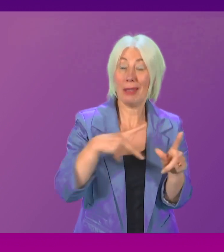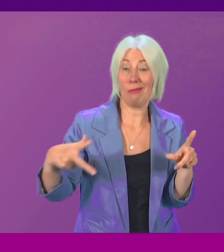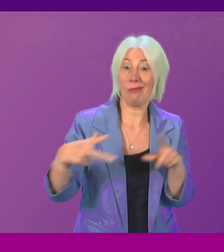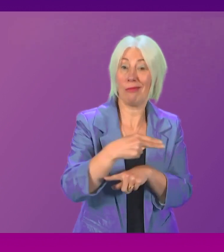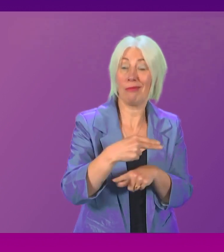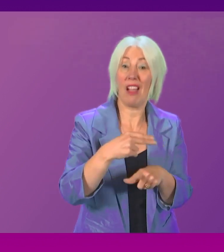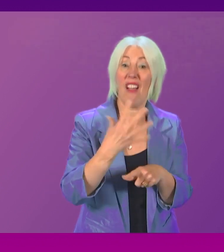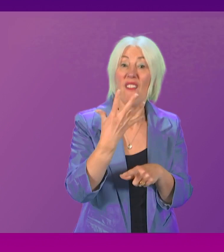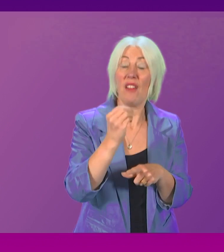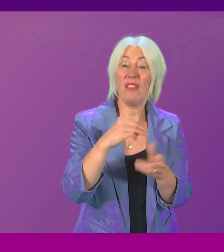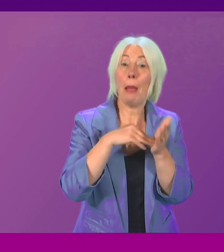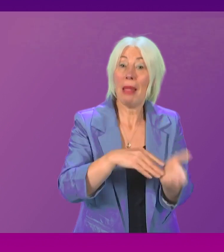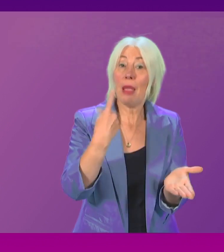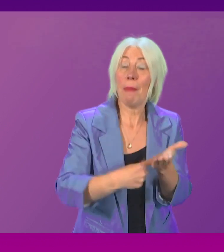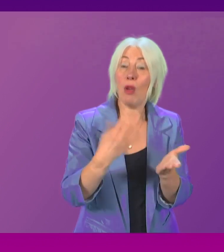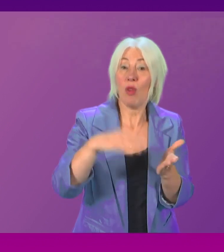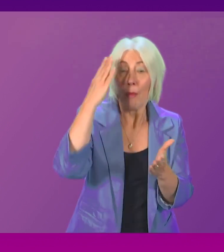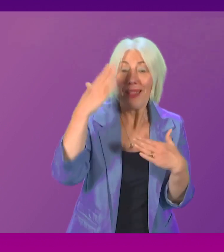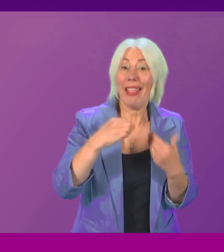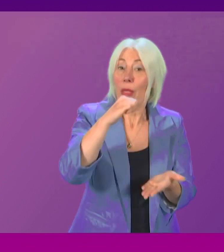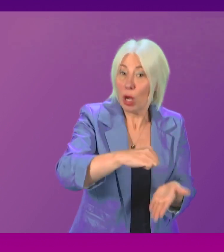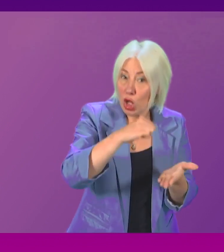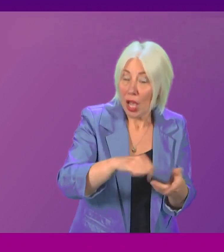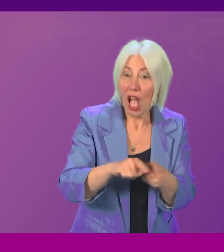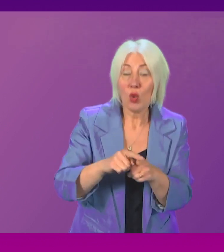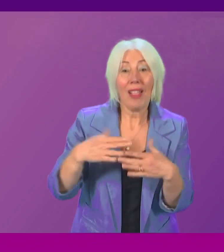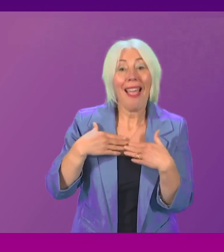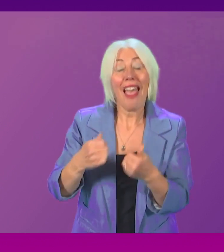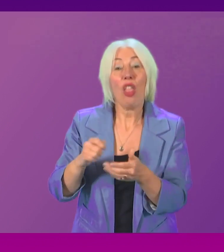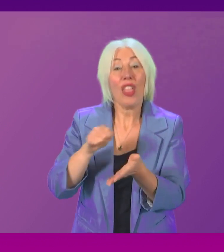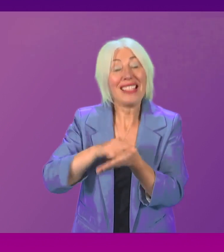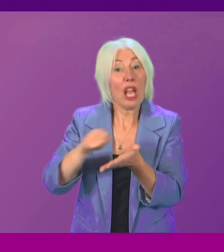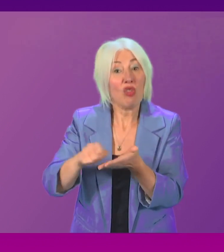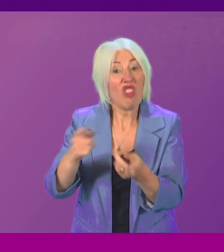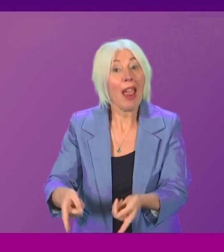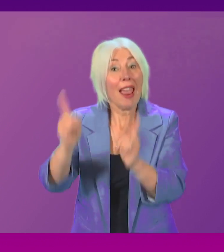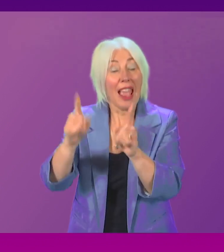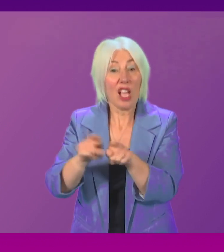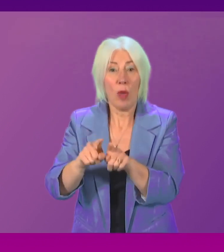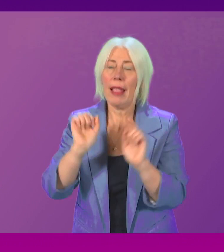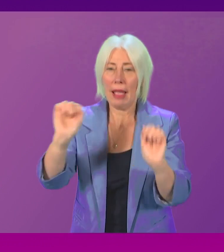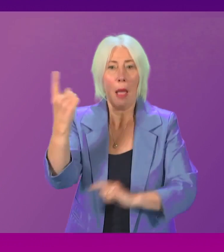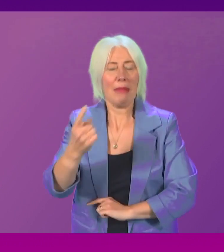budget this winter and her health secretary, Humza Yousaf, give a personal promise to clear